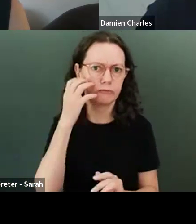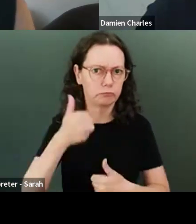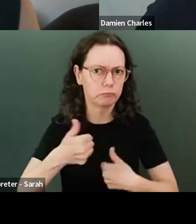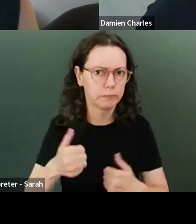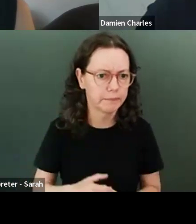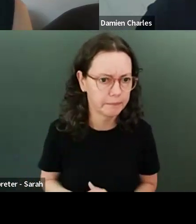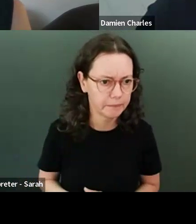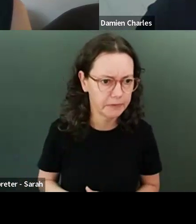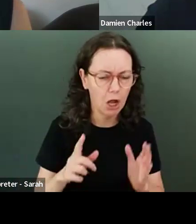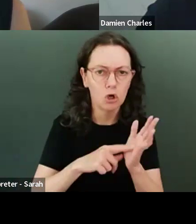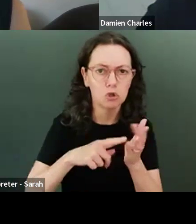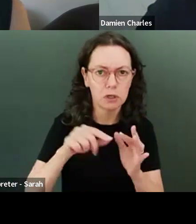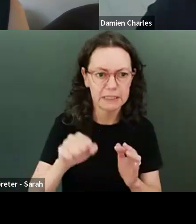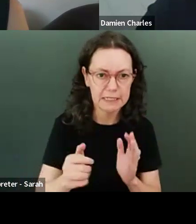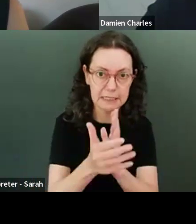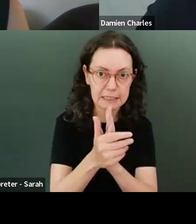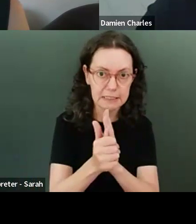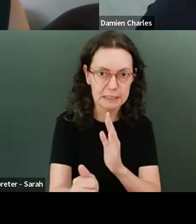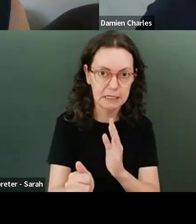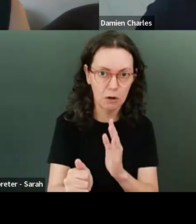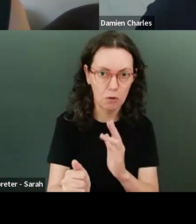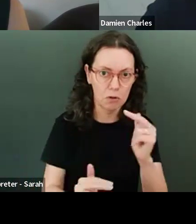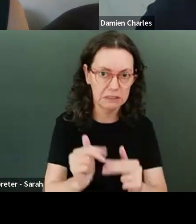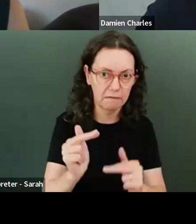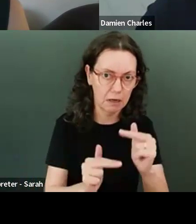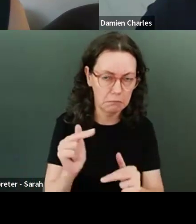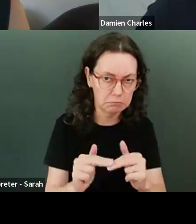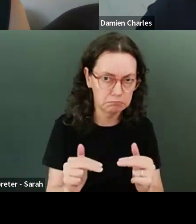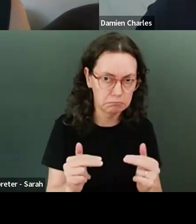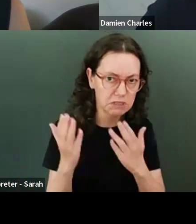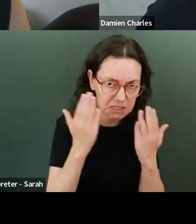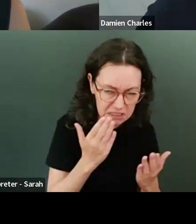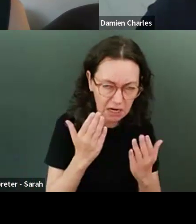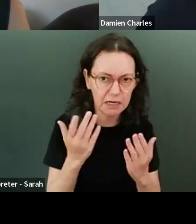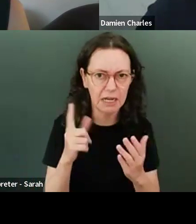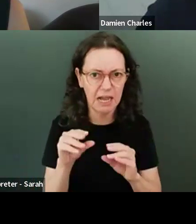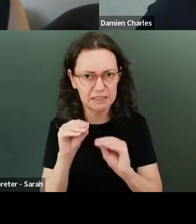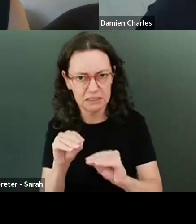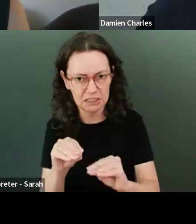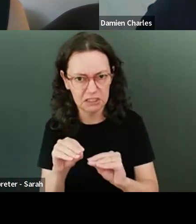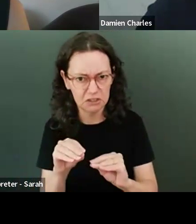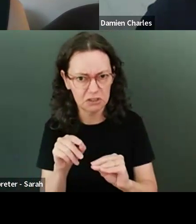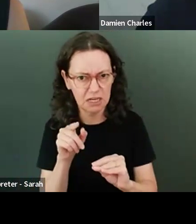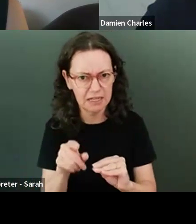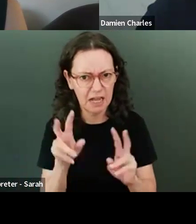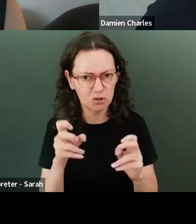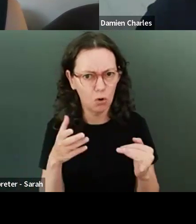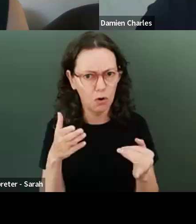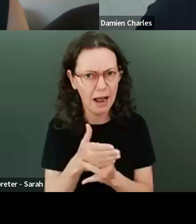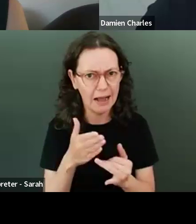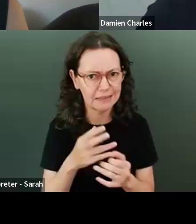can I ask about that skills building